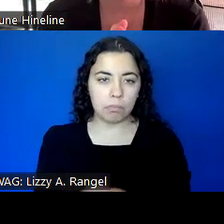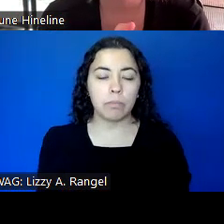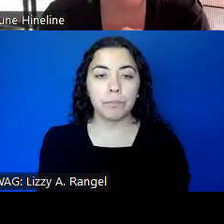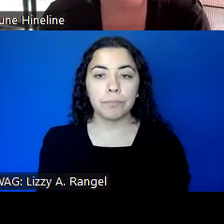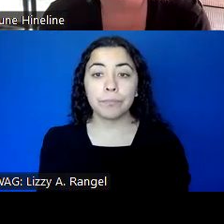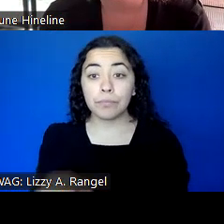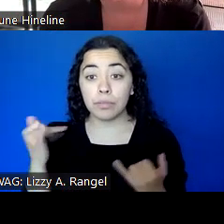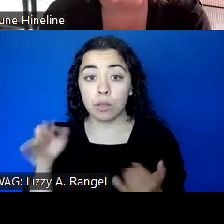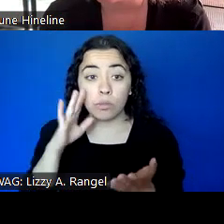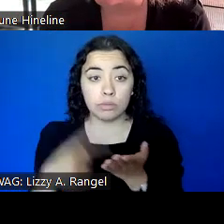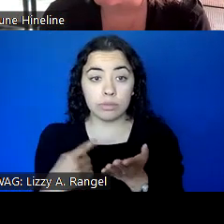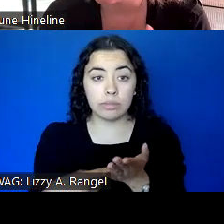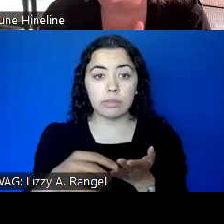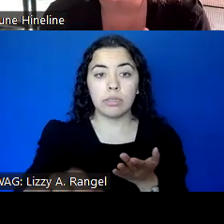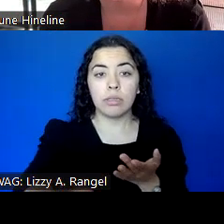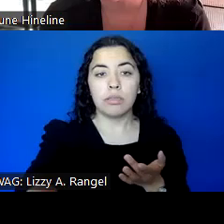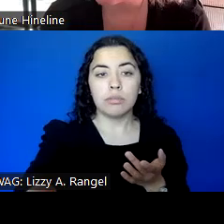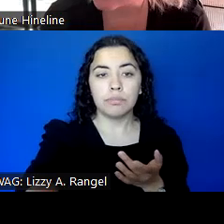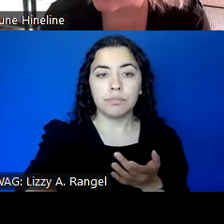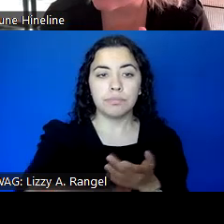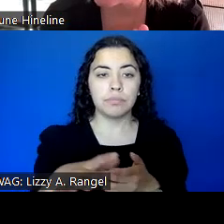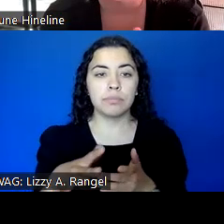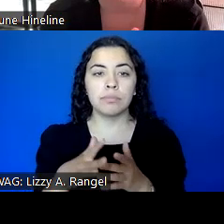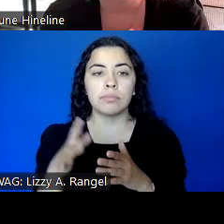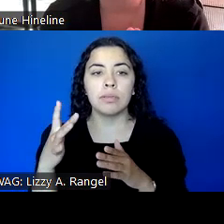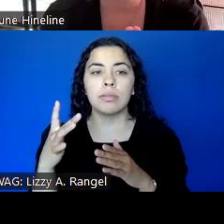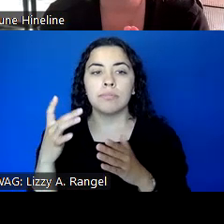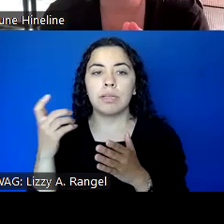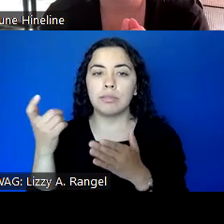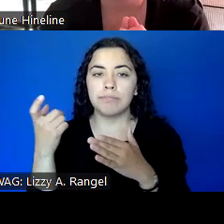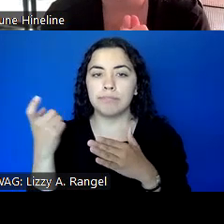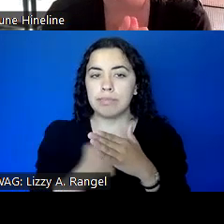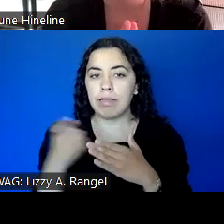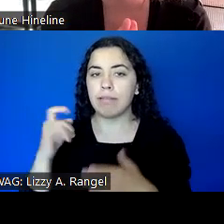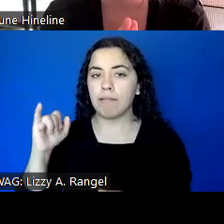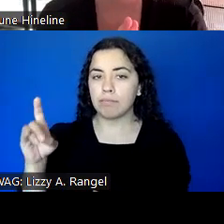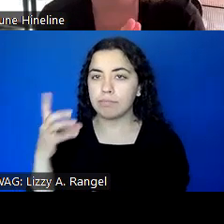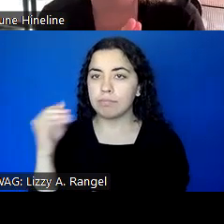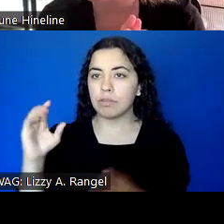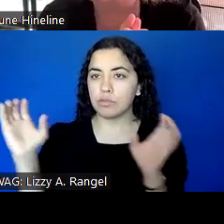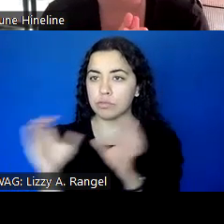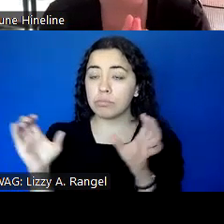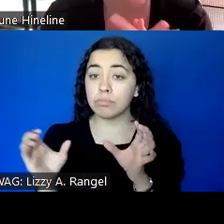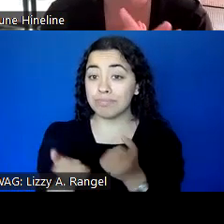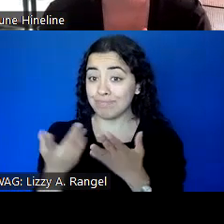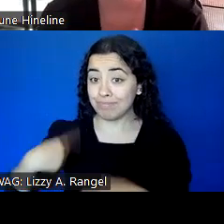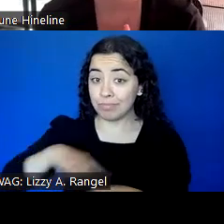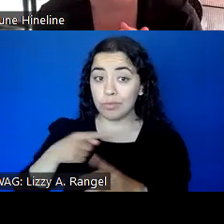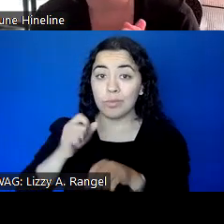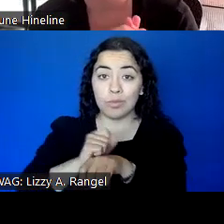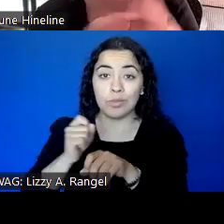But it still has the issues at that first sign-in, as many of these multifactor authentications.